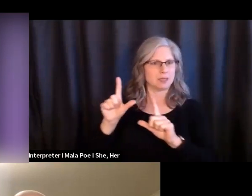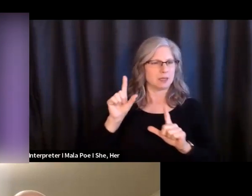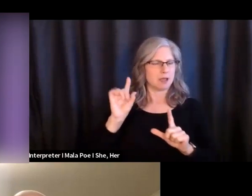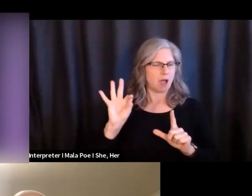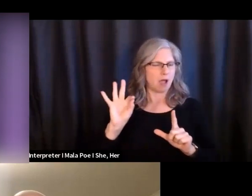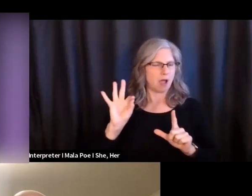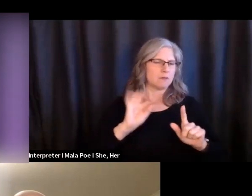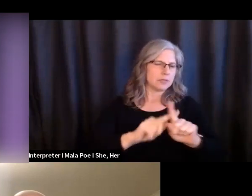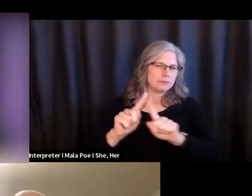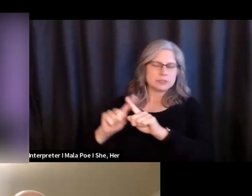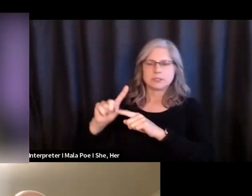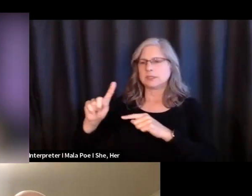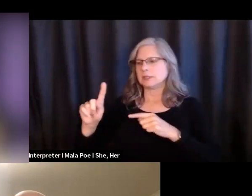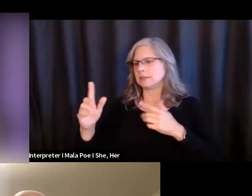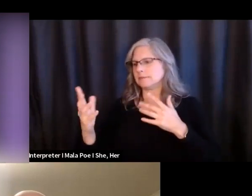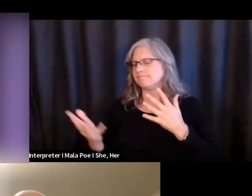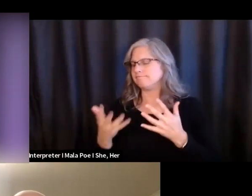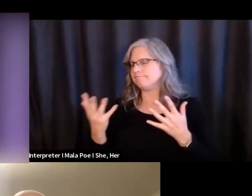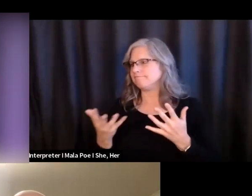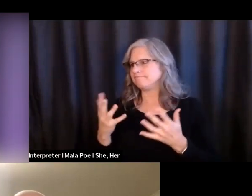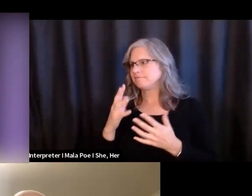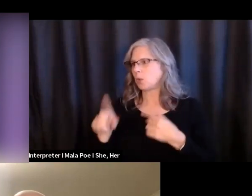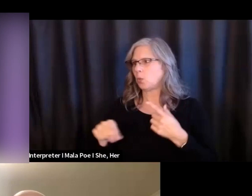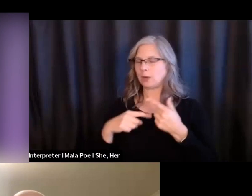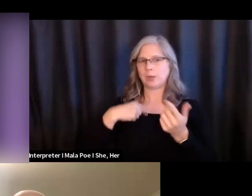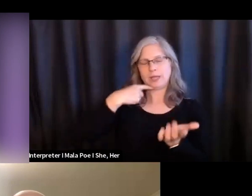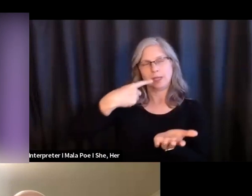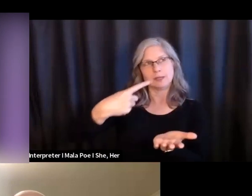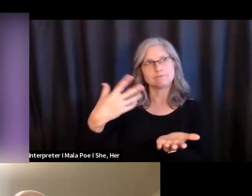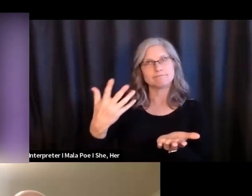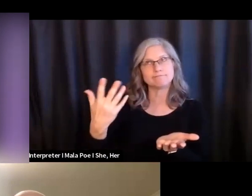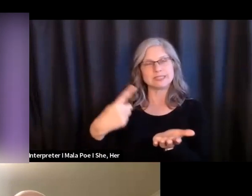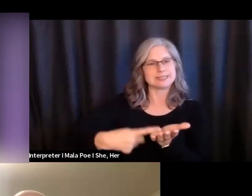Yeah. When we're sort of discussing how to talk about it.